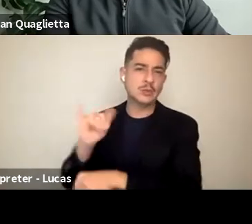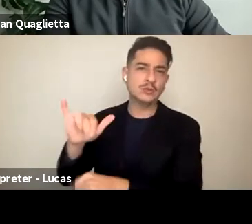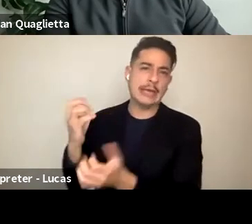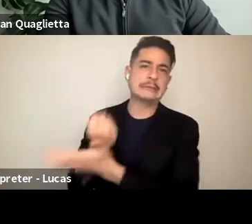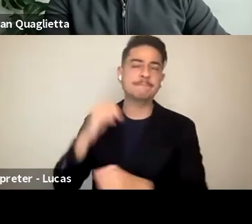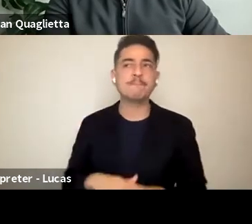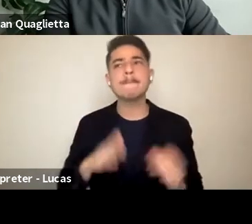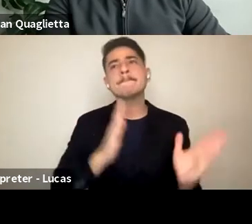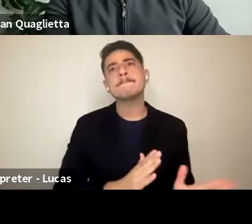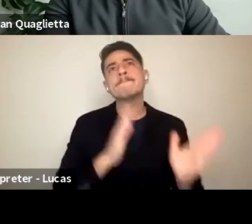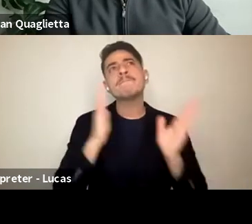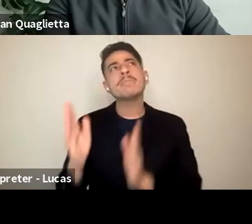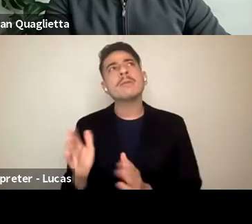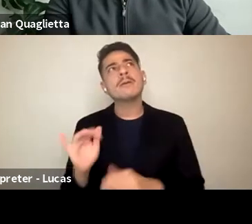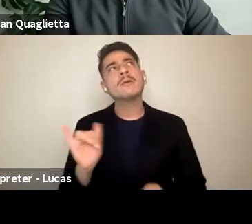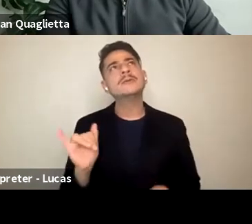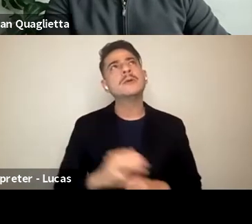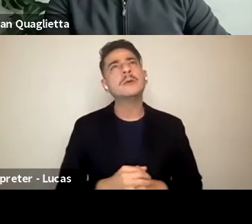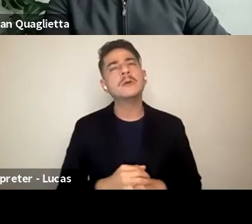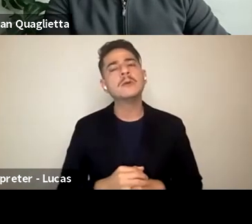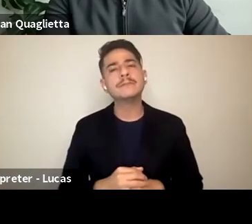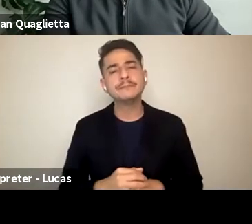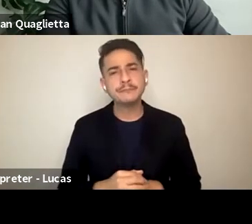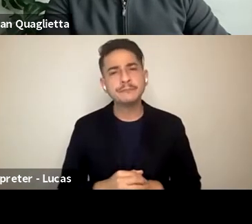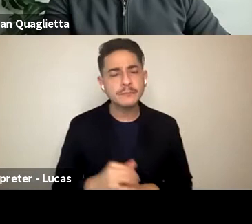aspect I think, is useful also, if you start with an audit,